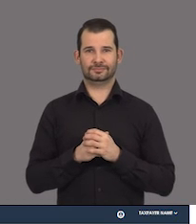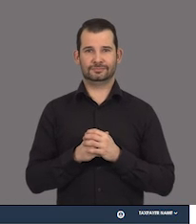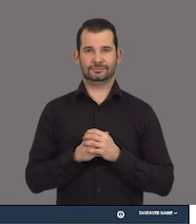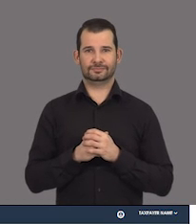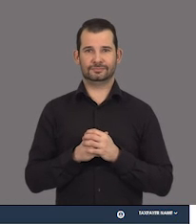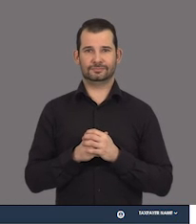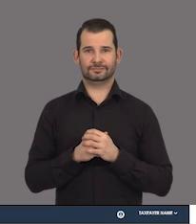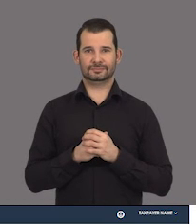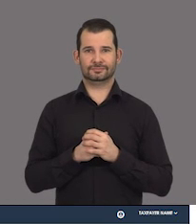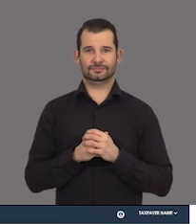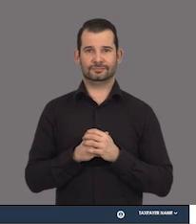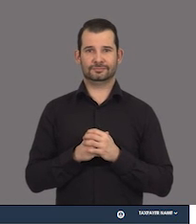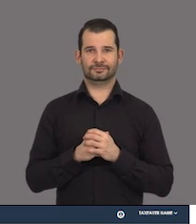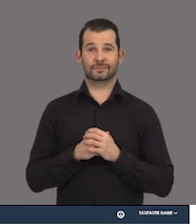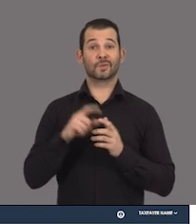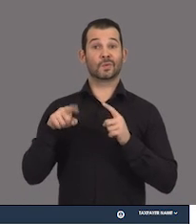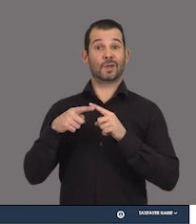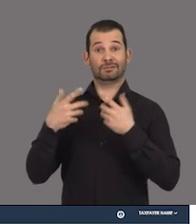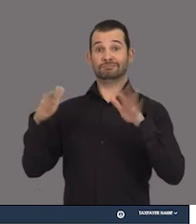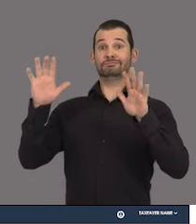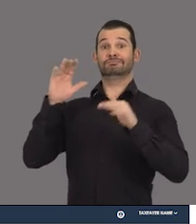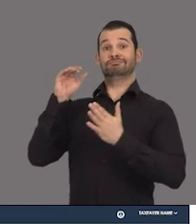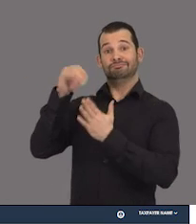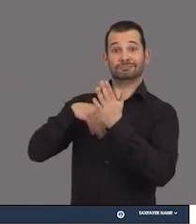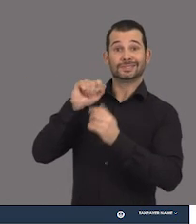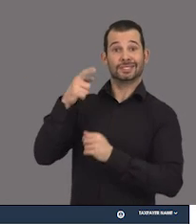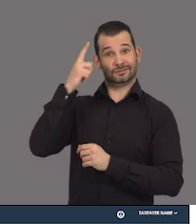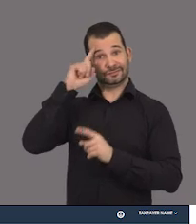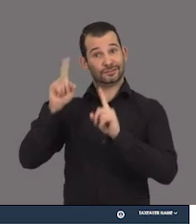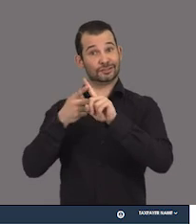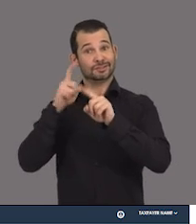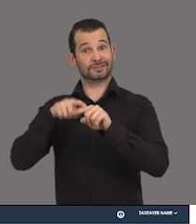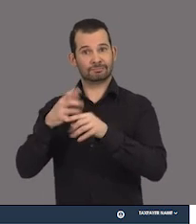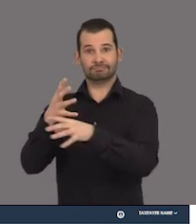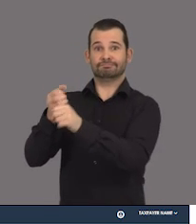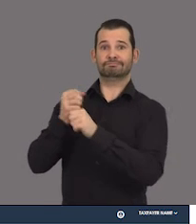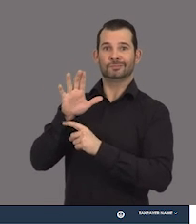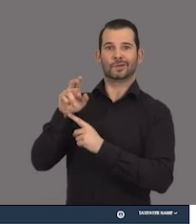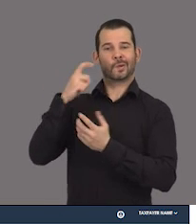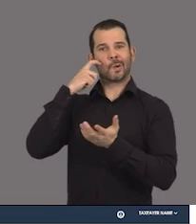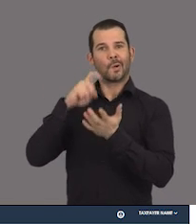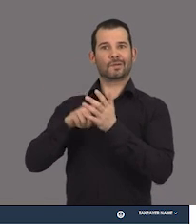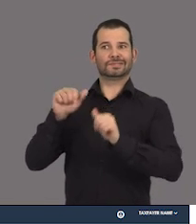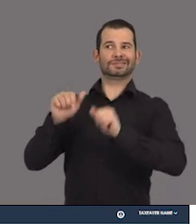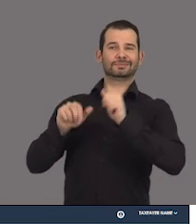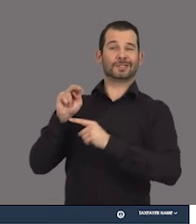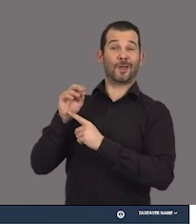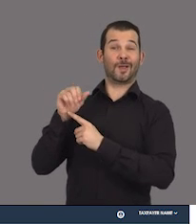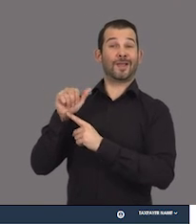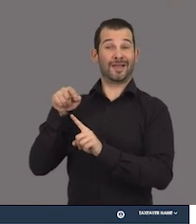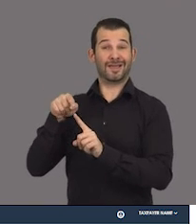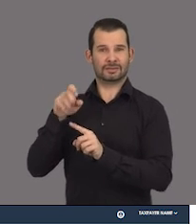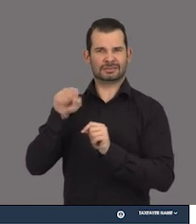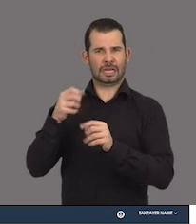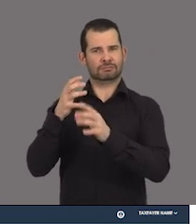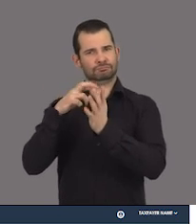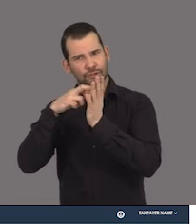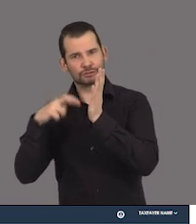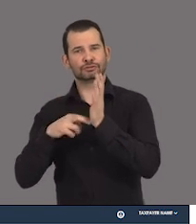Once you do your taxes for the first time and you receive your notice of assessment, you can register for the CRA’s My Account.